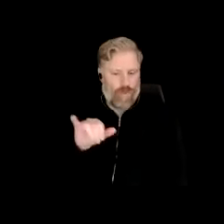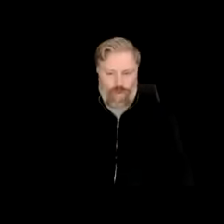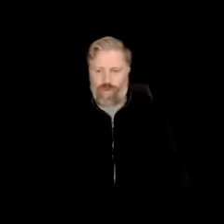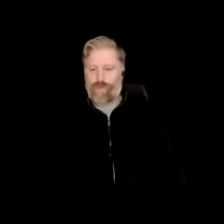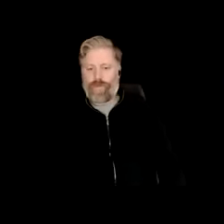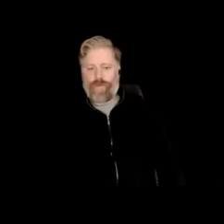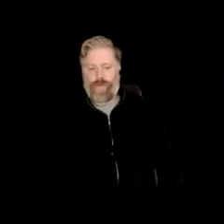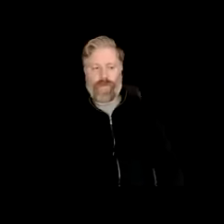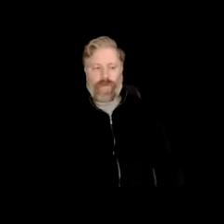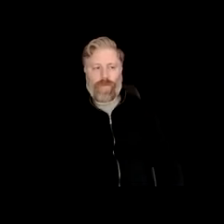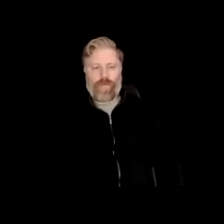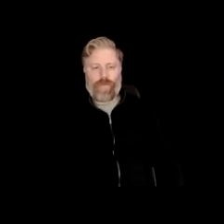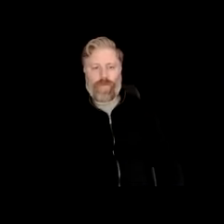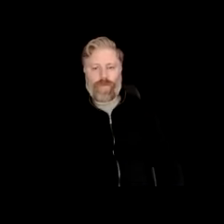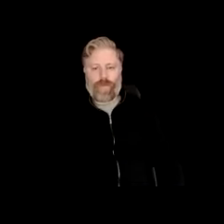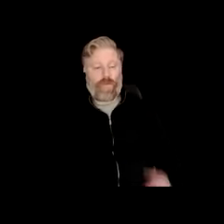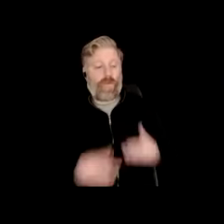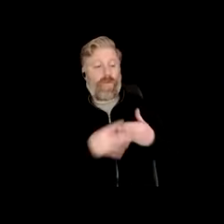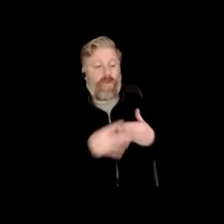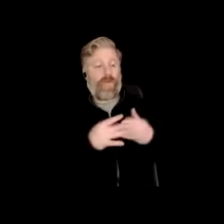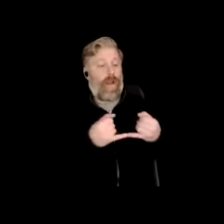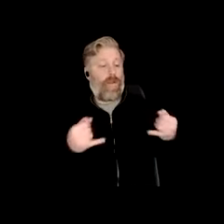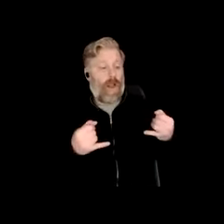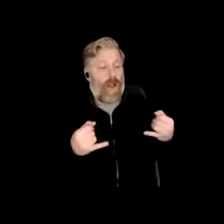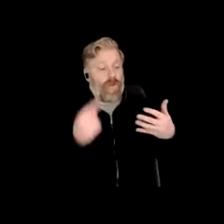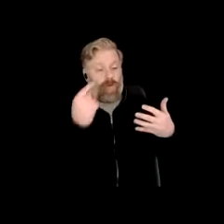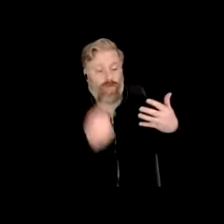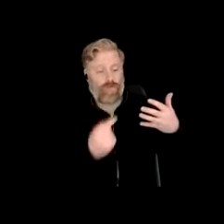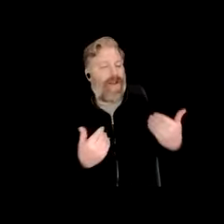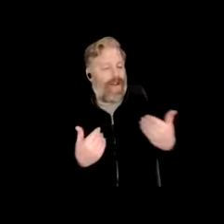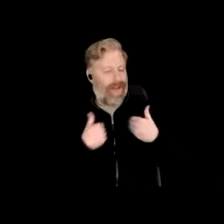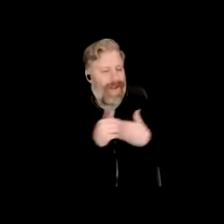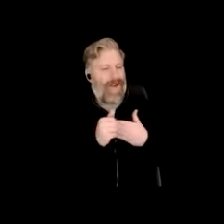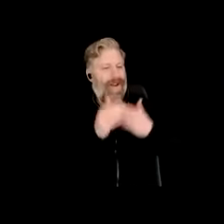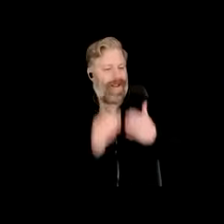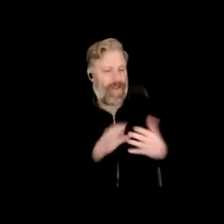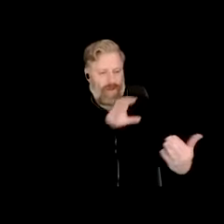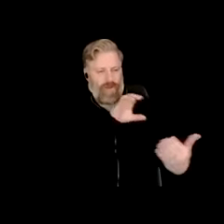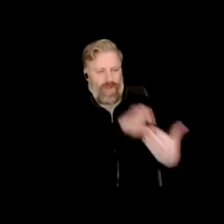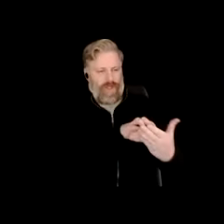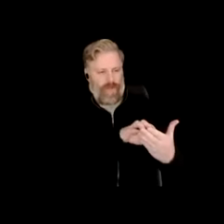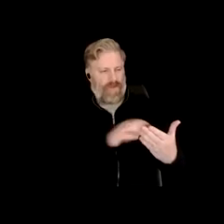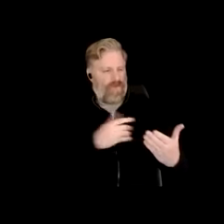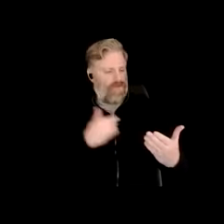There is a leadership section in the guidelines that I would highly encourage you to take a look at, which provides a definition for that.